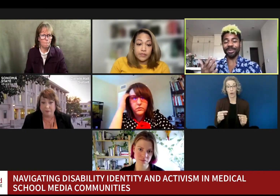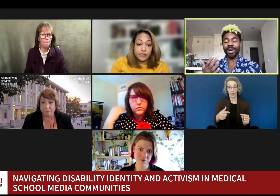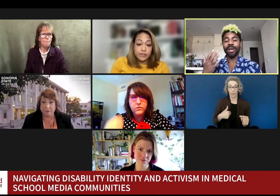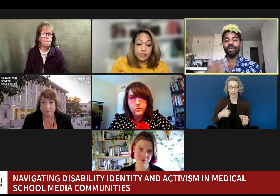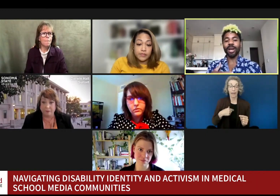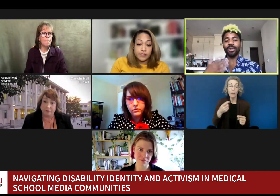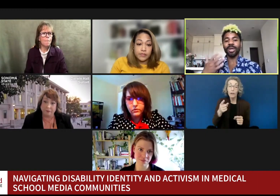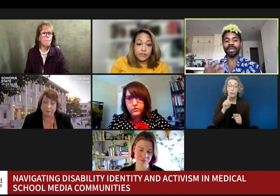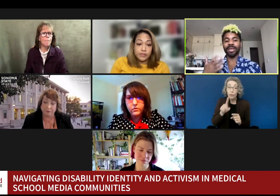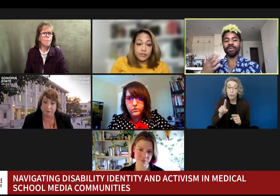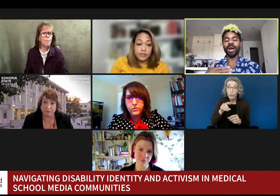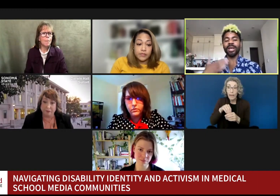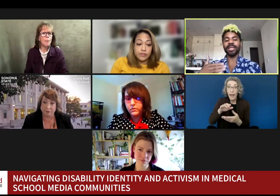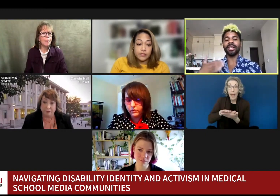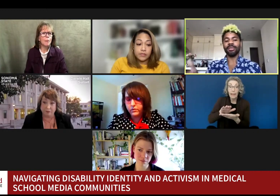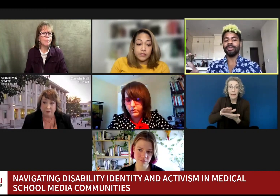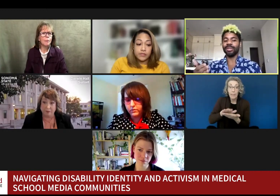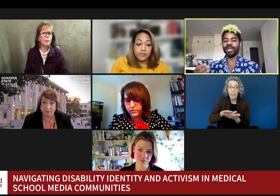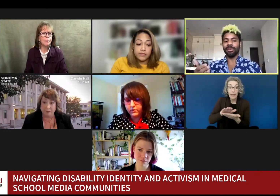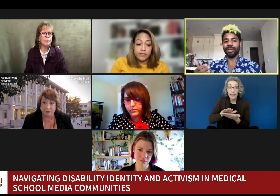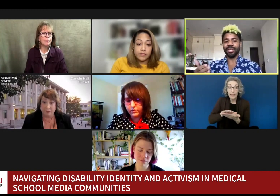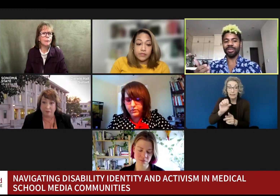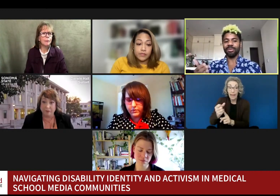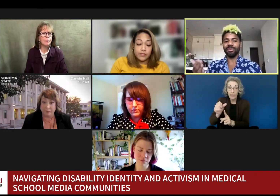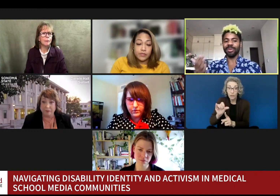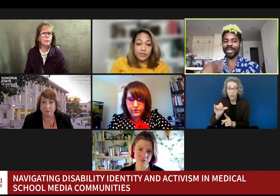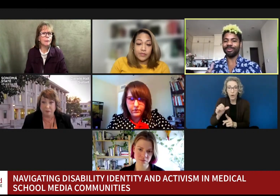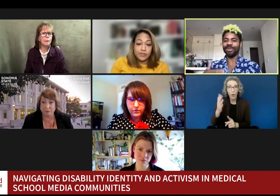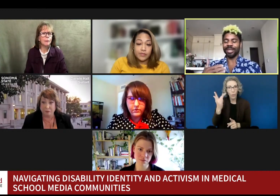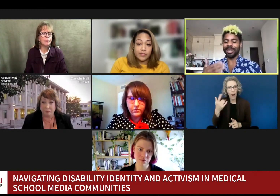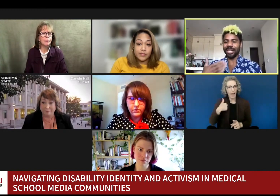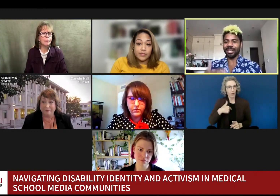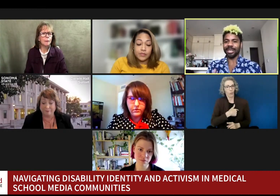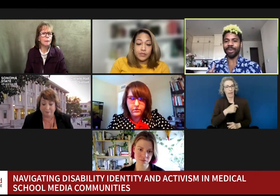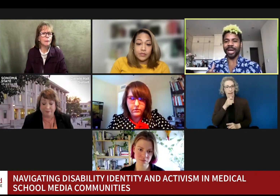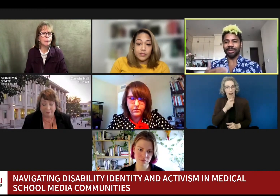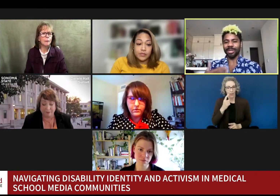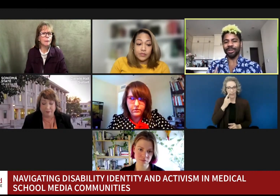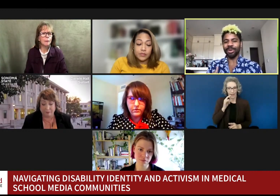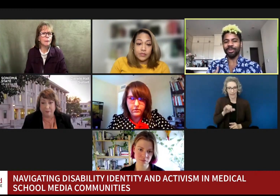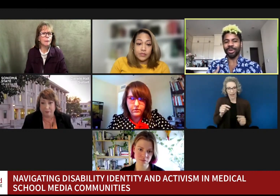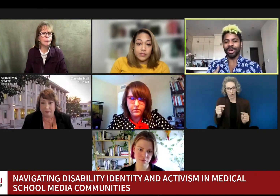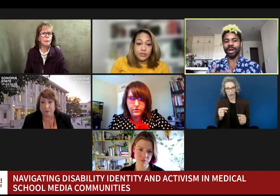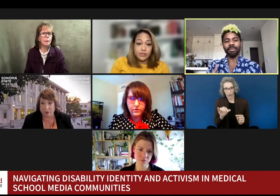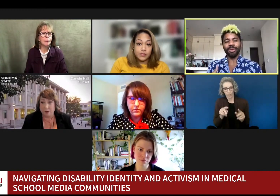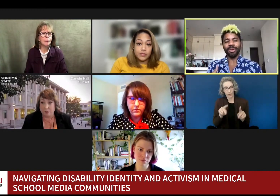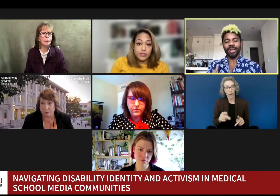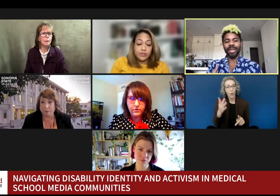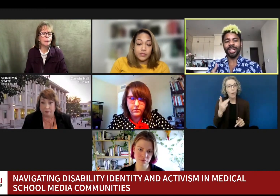why are we not thinking why is that hurtful to that person? Why are we not taking a step back to be a little bit more humble?